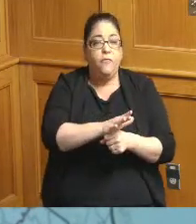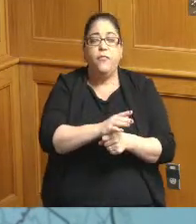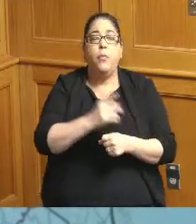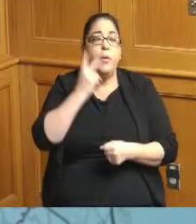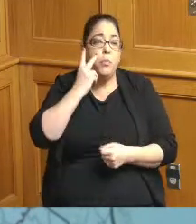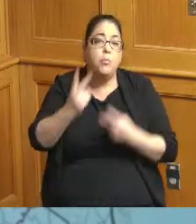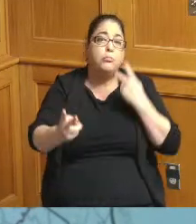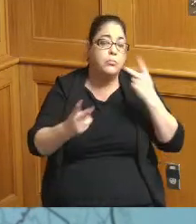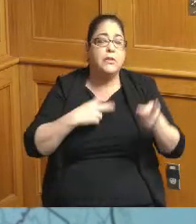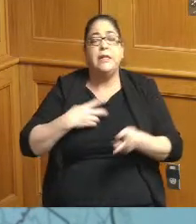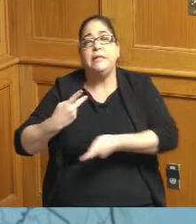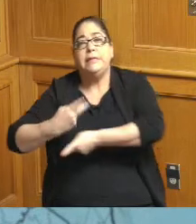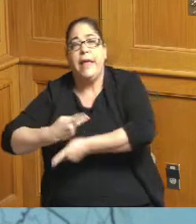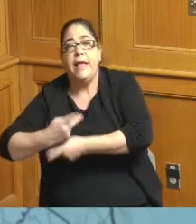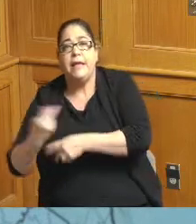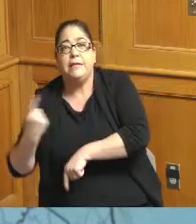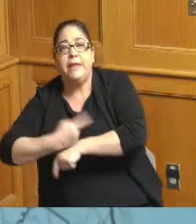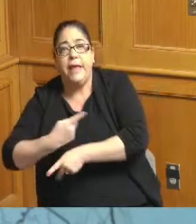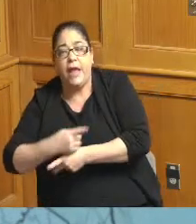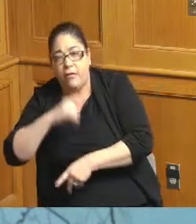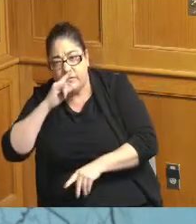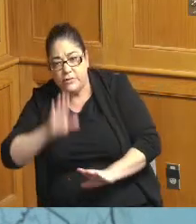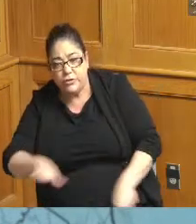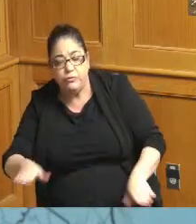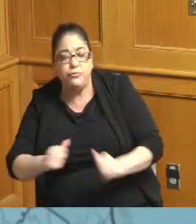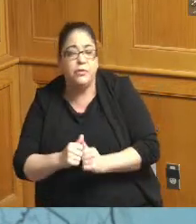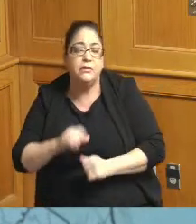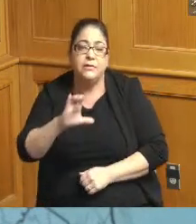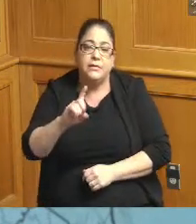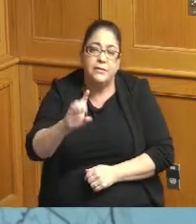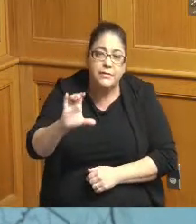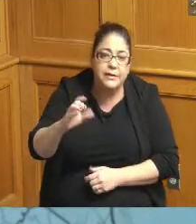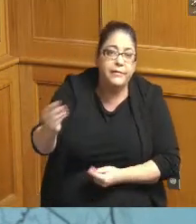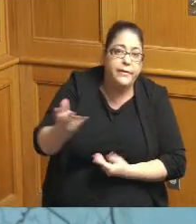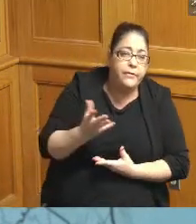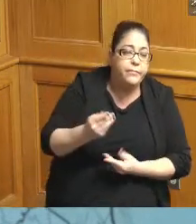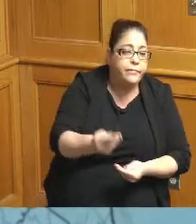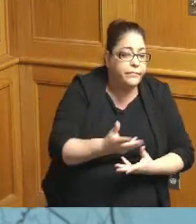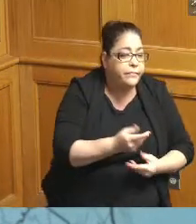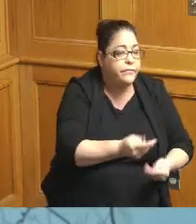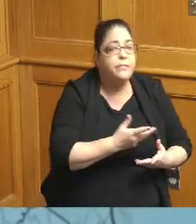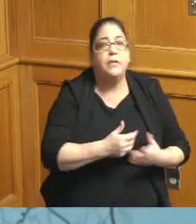in daycare settings we get our information from places like the CDC and we continue to adjust and